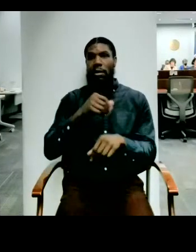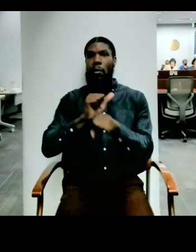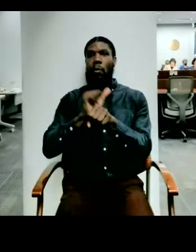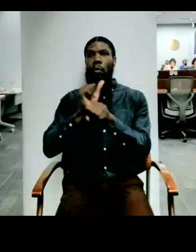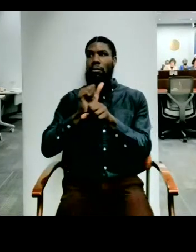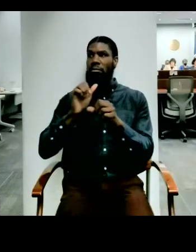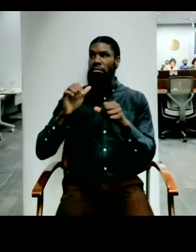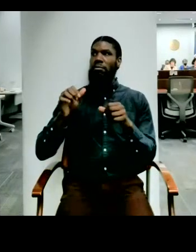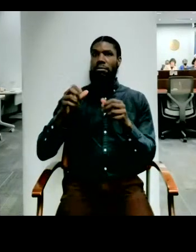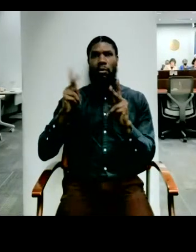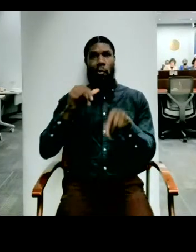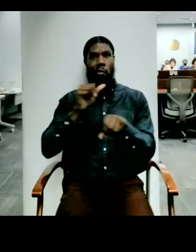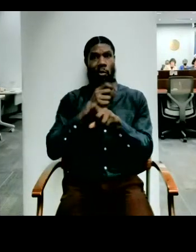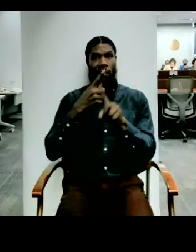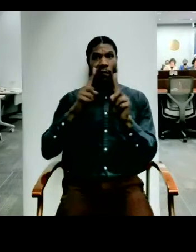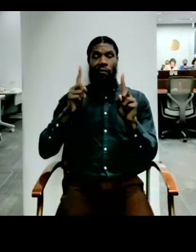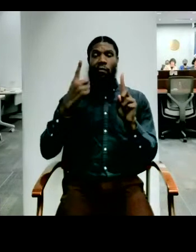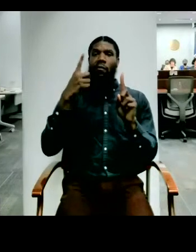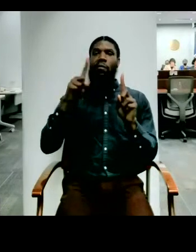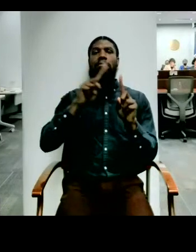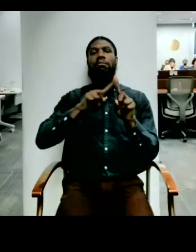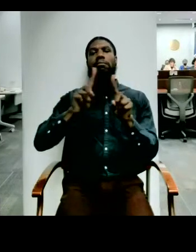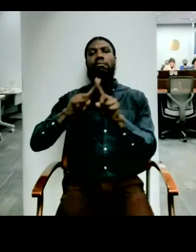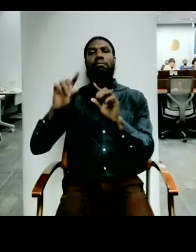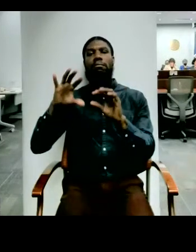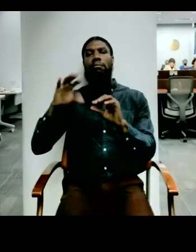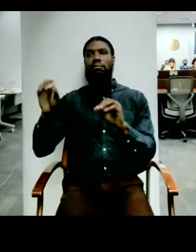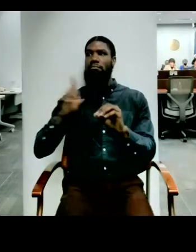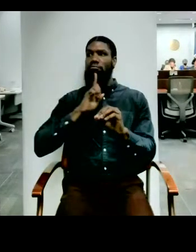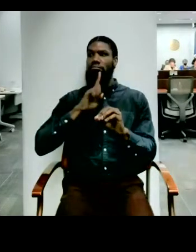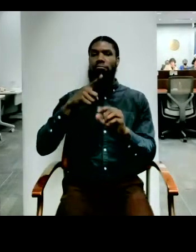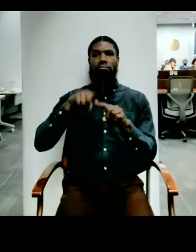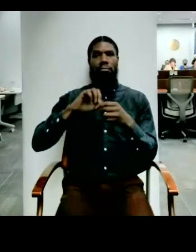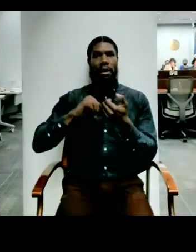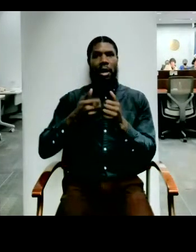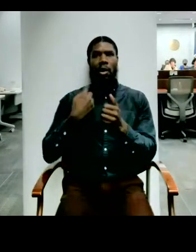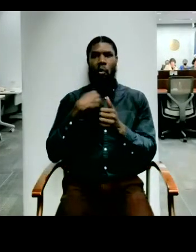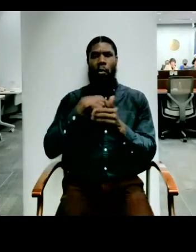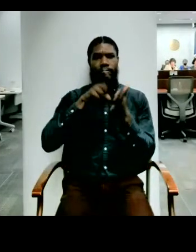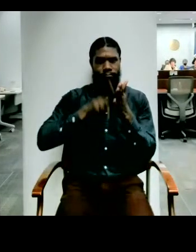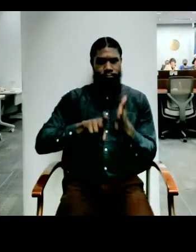integrity of the agency depends how we objectively investigate and adjudicate our cases to advance